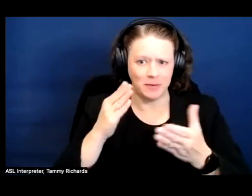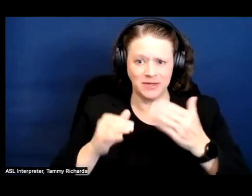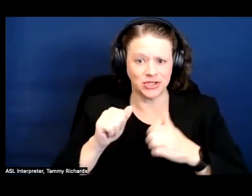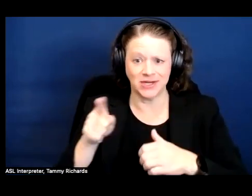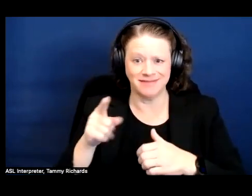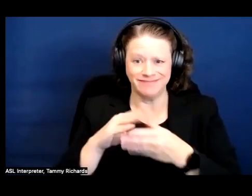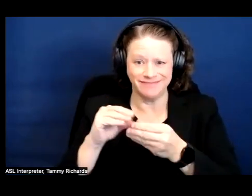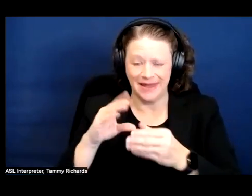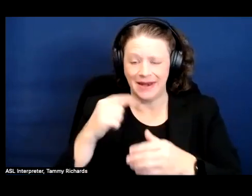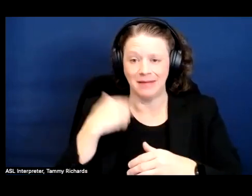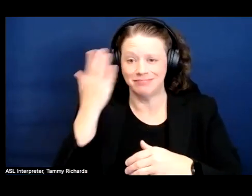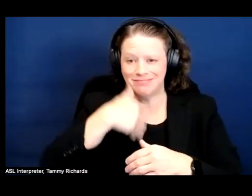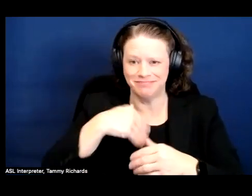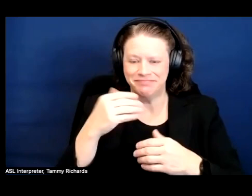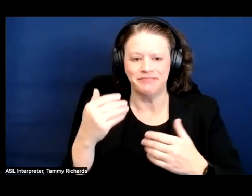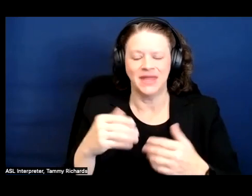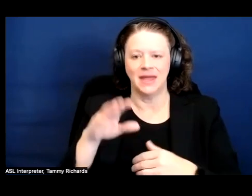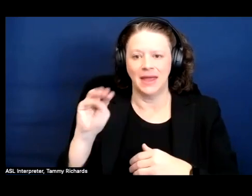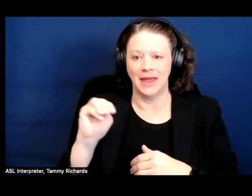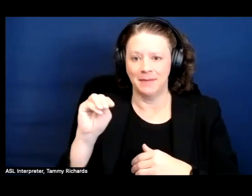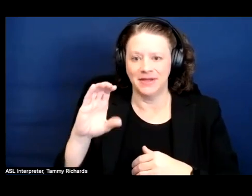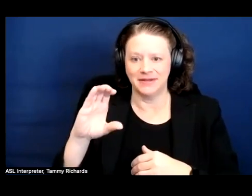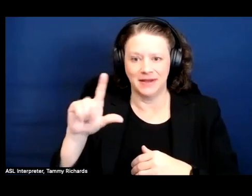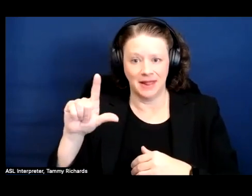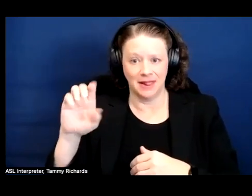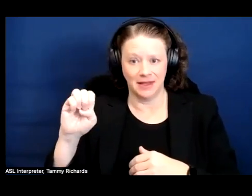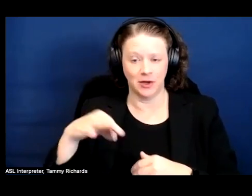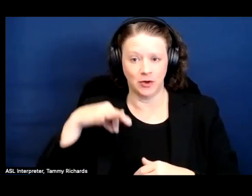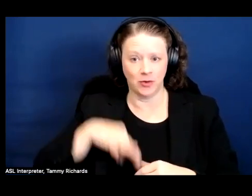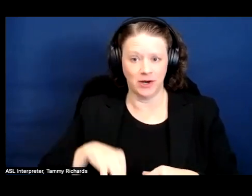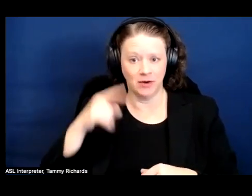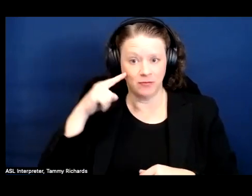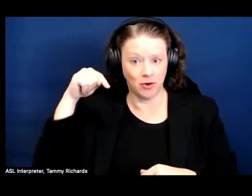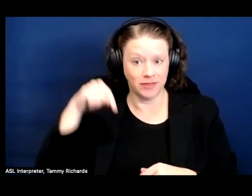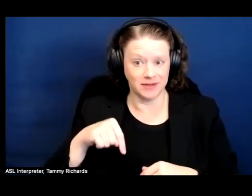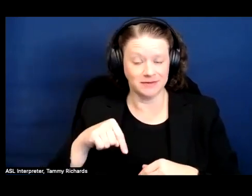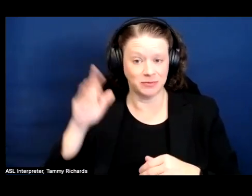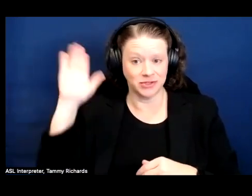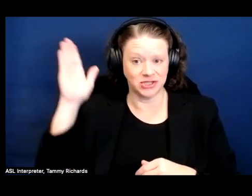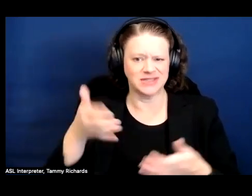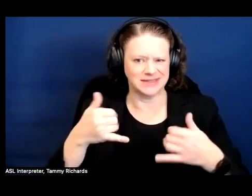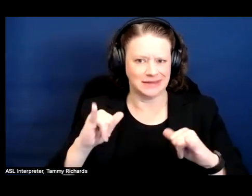The state bar is backed up in approvals. So for those of you seeking MCLE,